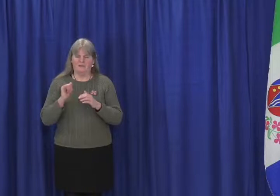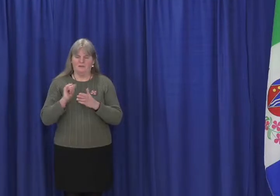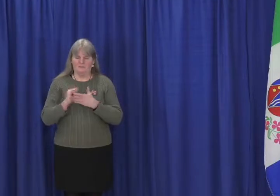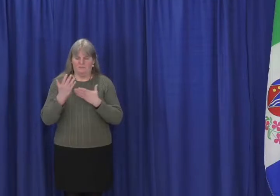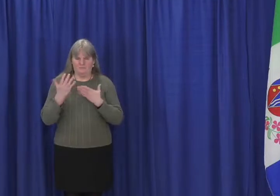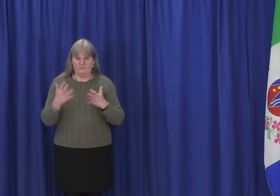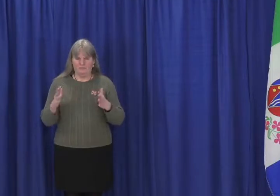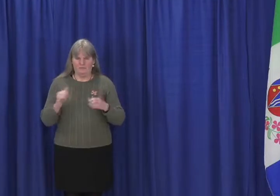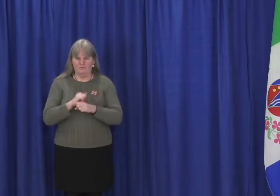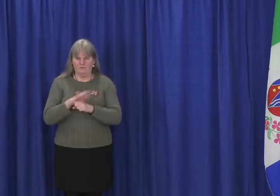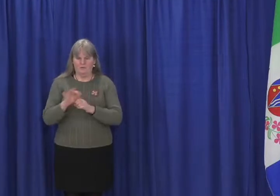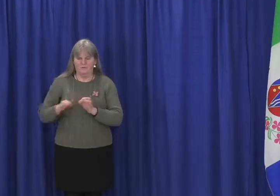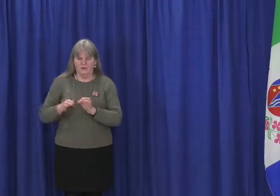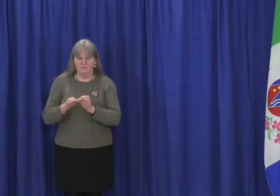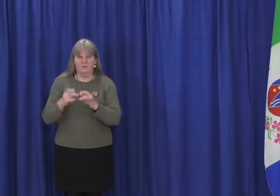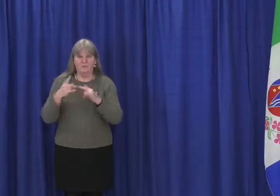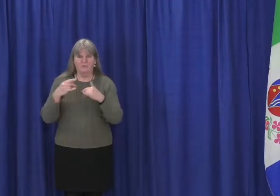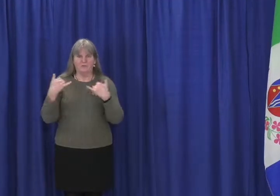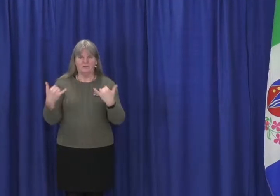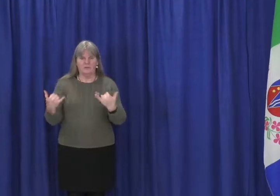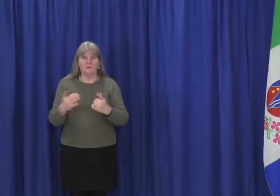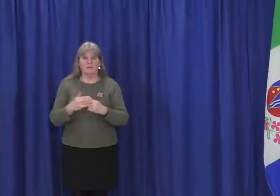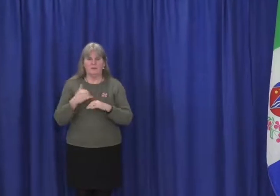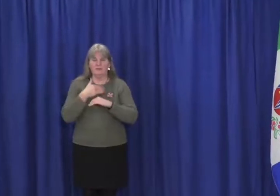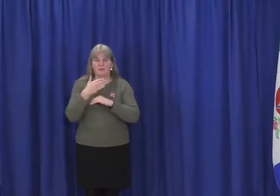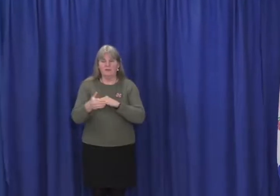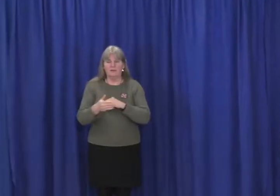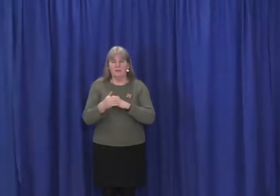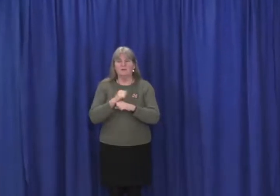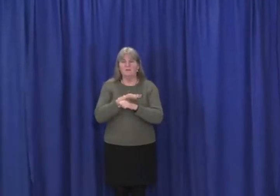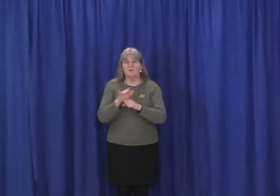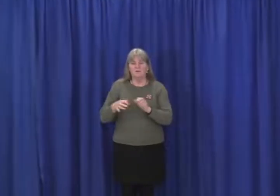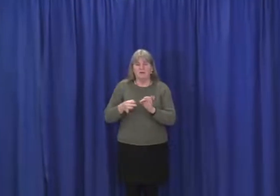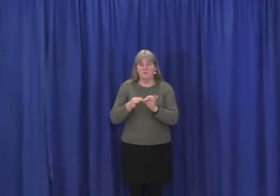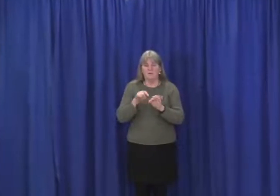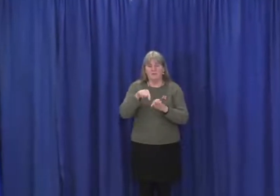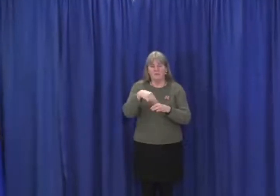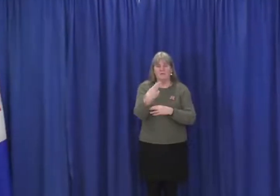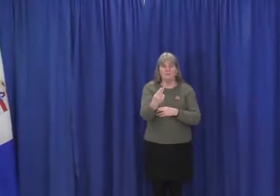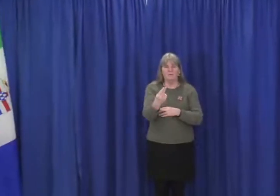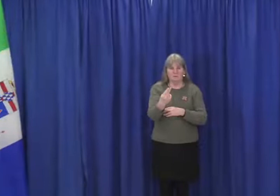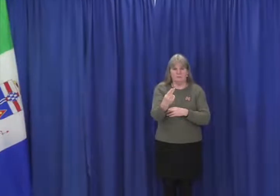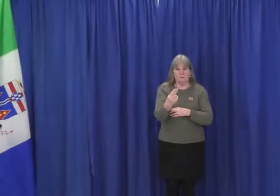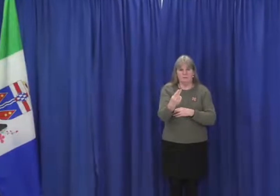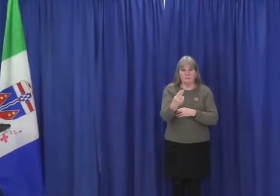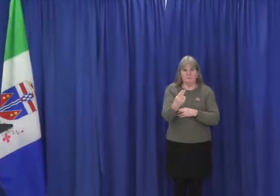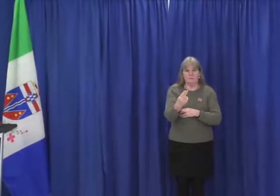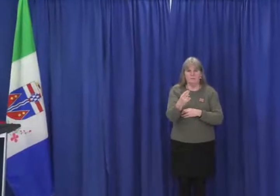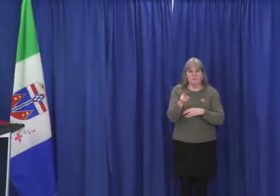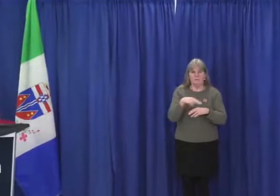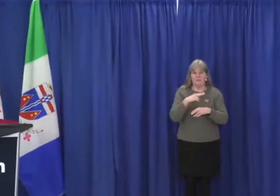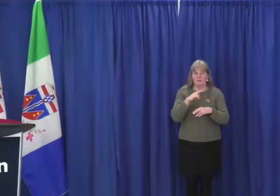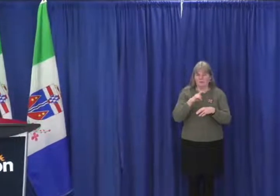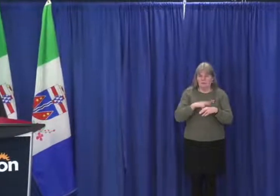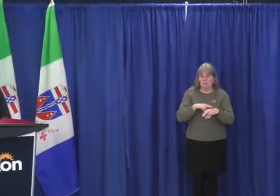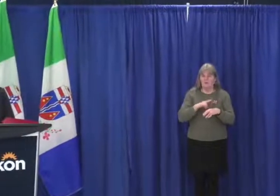COVID-19 update for today. Our next COVID-19 update will be on Thursday, which is National Kids And Vaccines Day.